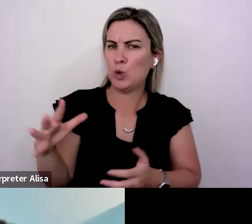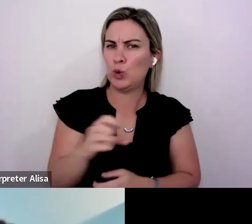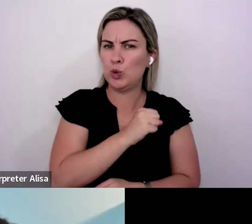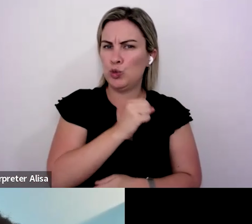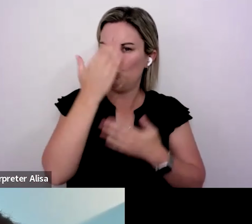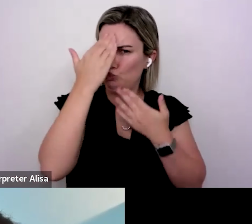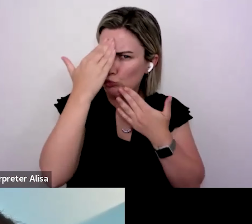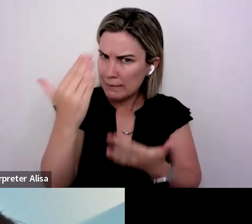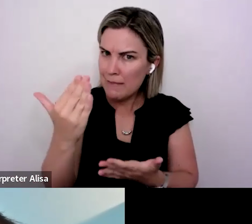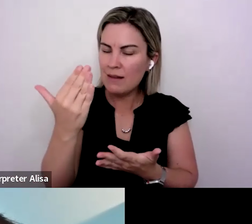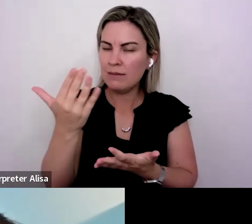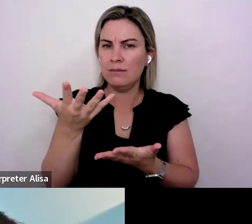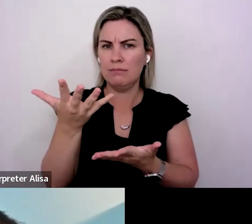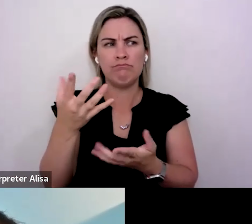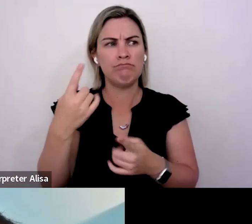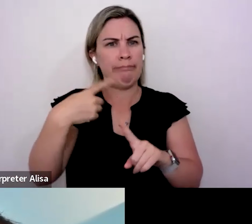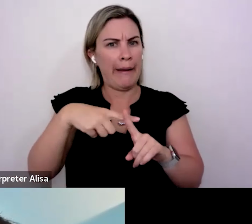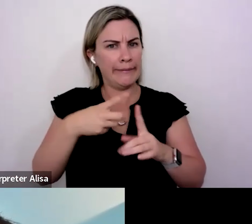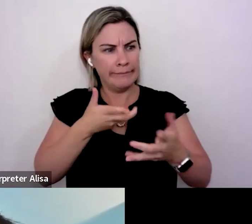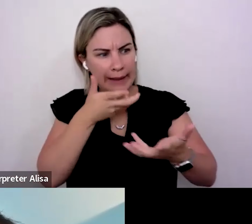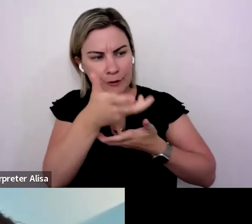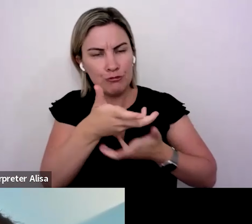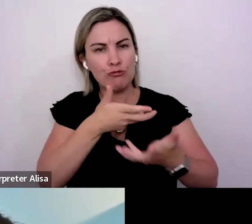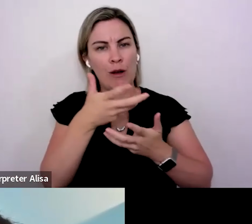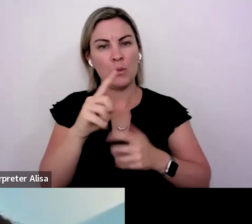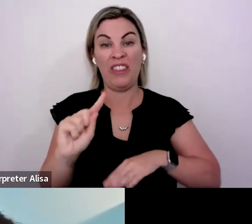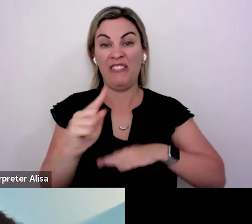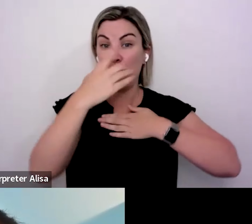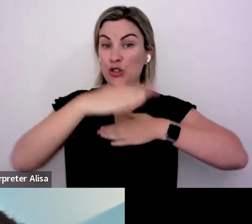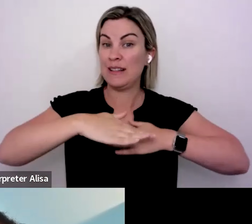and interact with First Nations communities and artists.